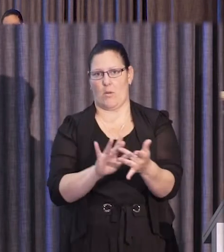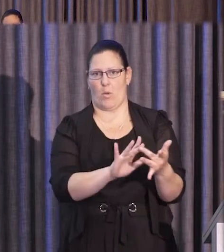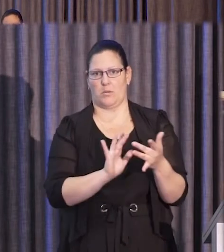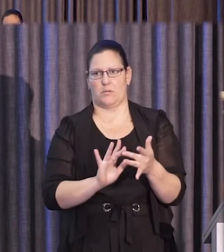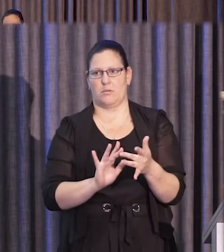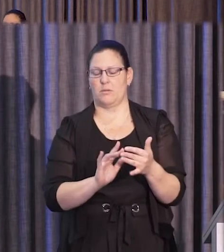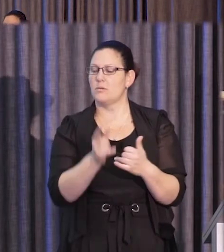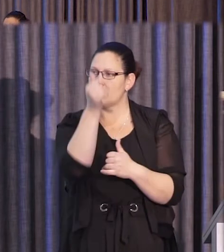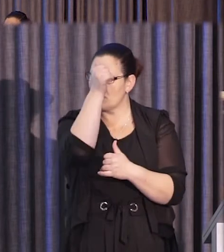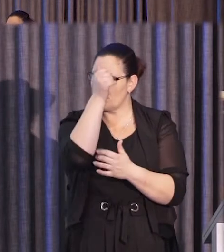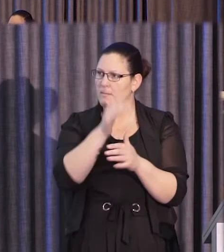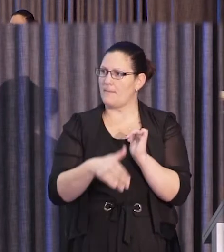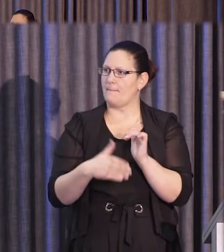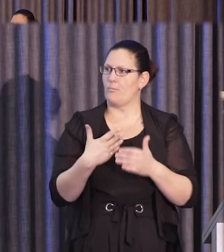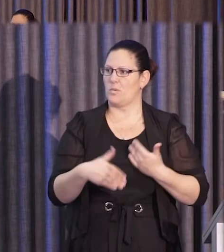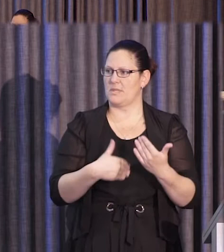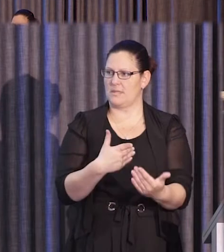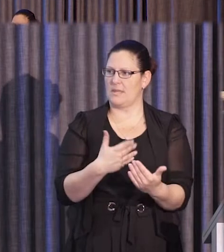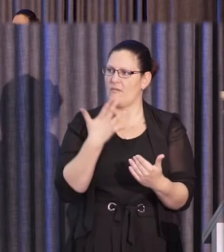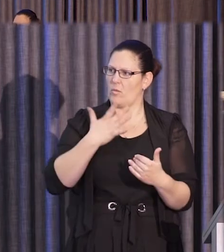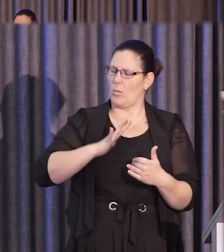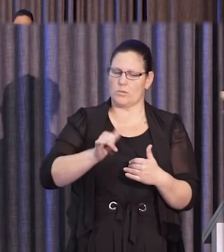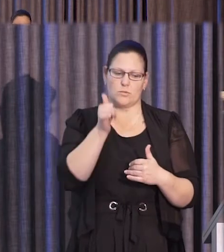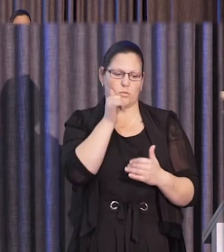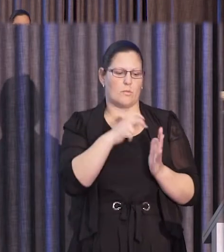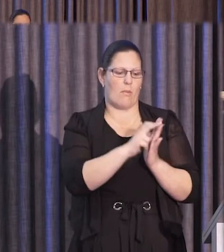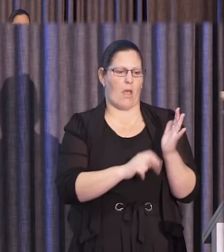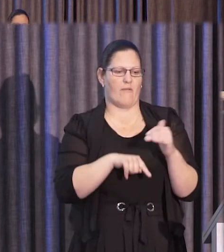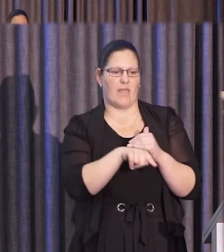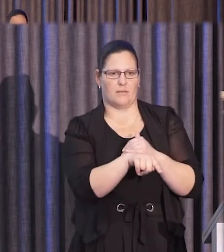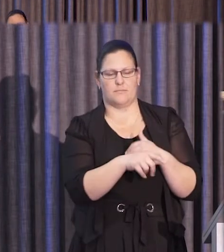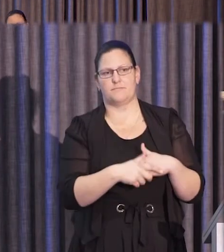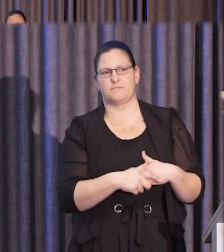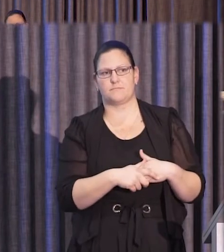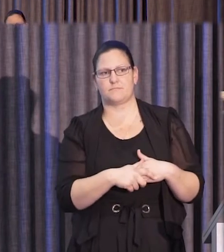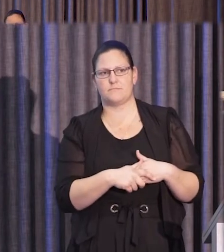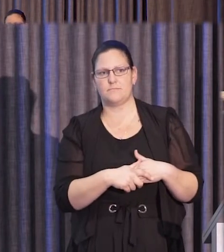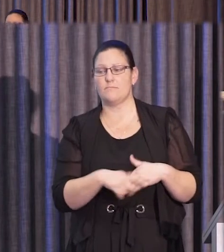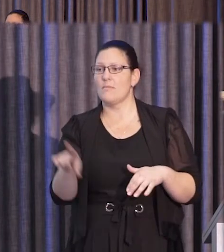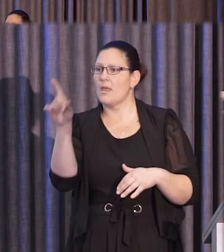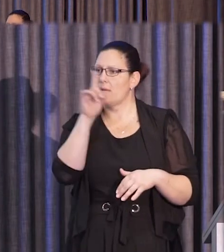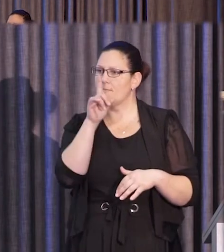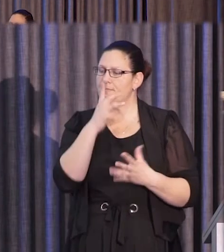and can think about whether or not they want to apply for them as well, 'cause, as I said, people with disability are in all areas of life,